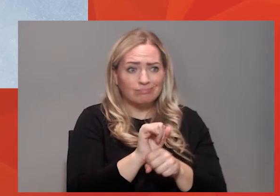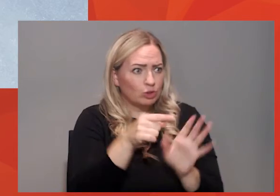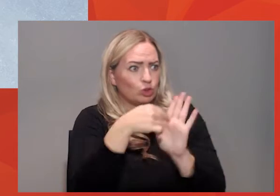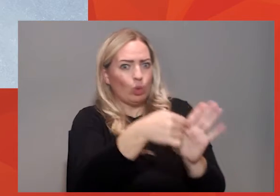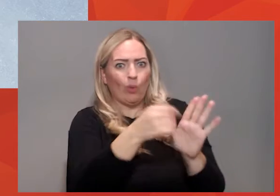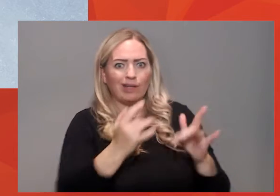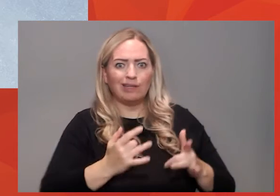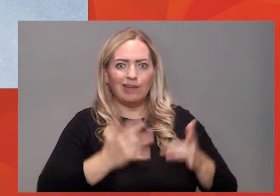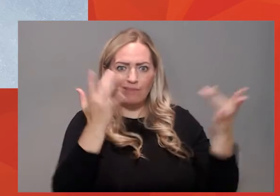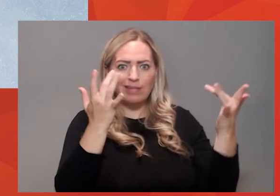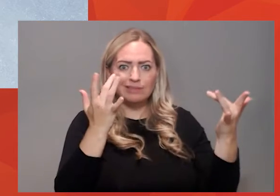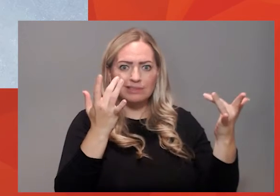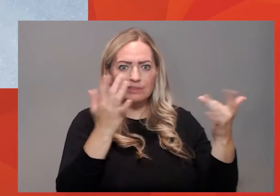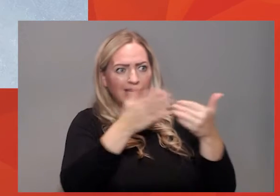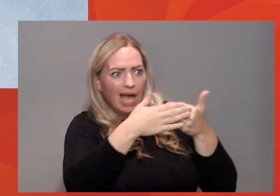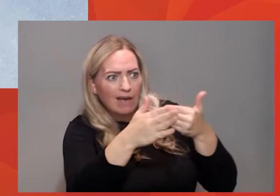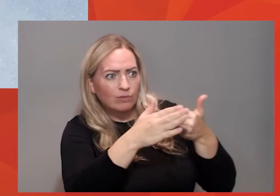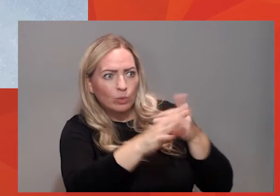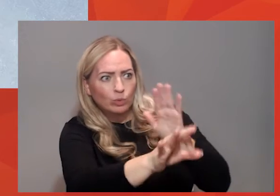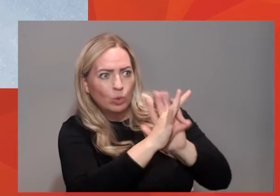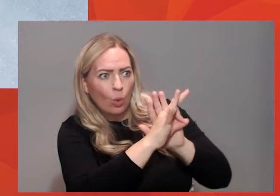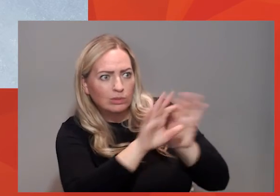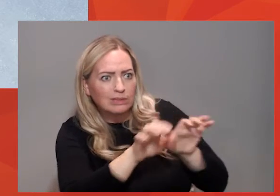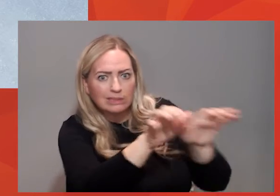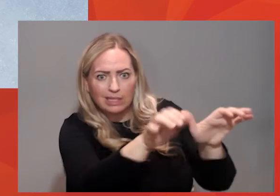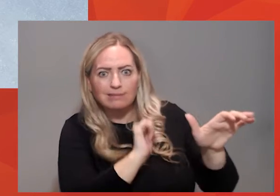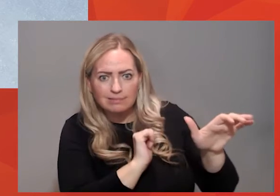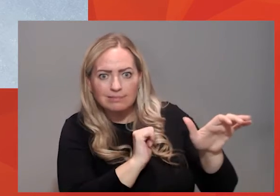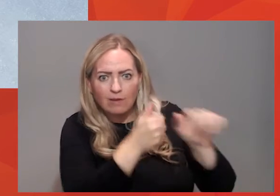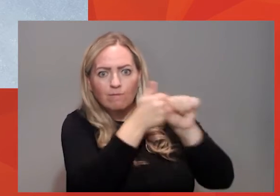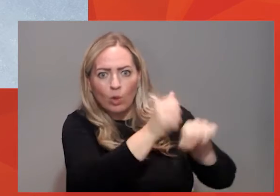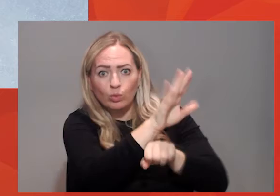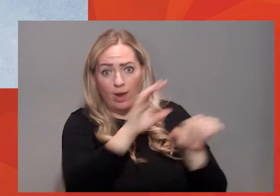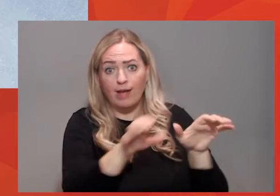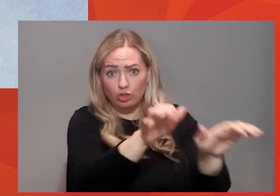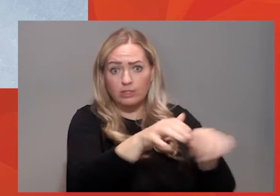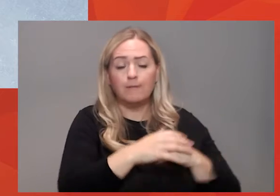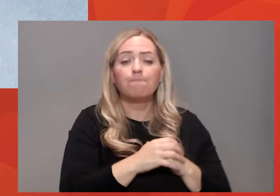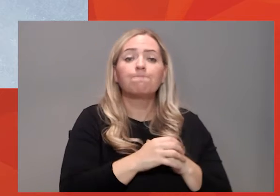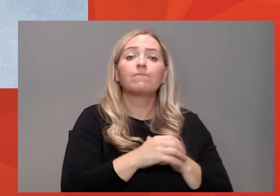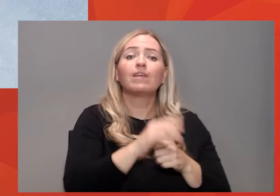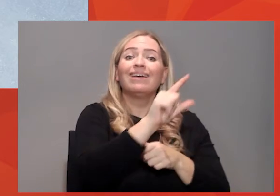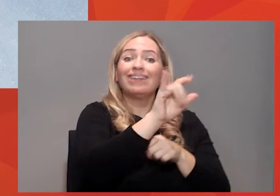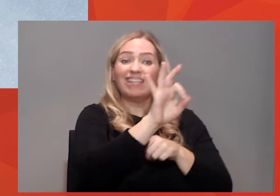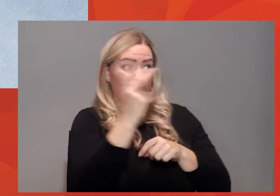showing the event after what you did, like based on your actions. On the GIF,